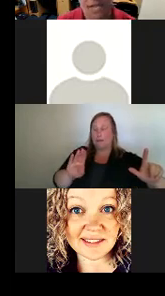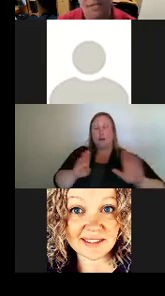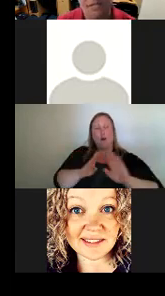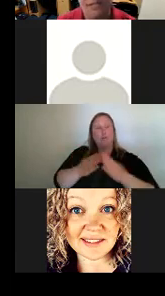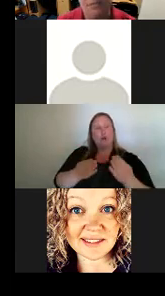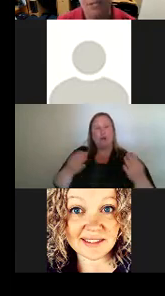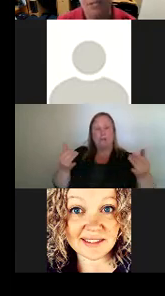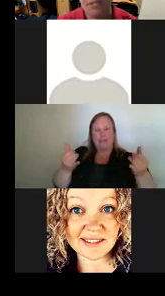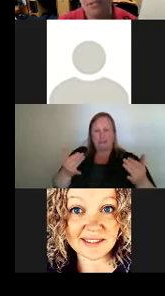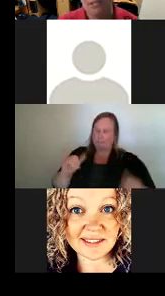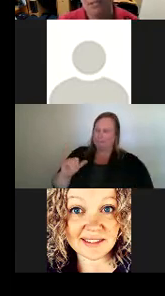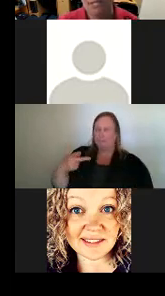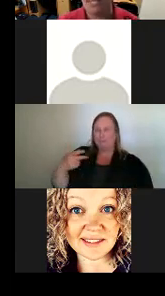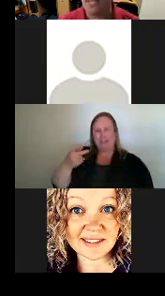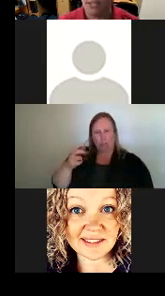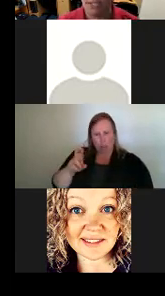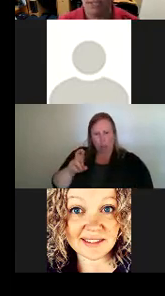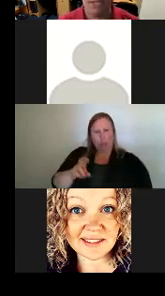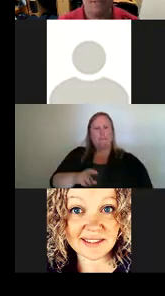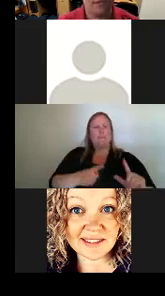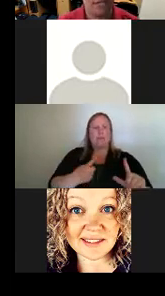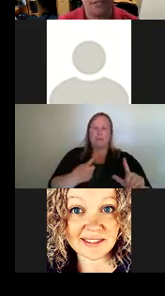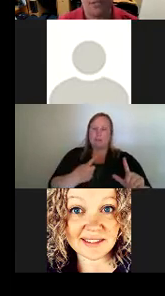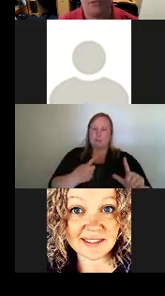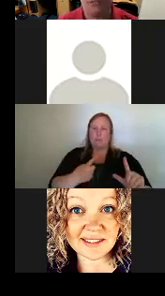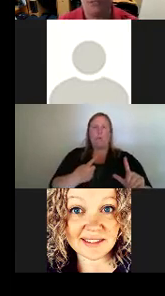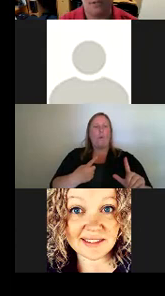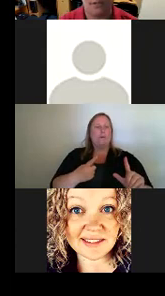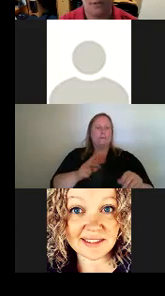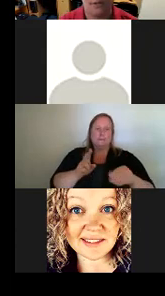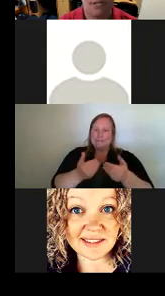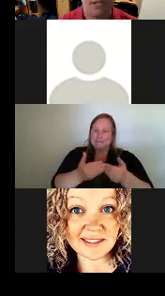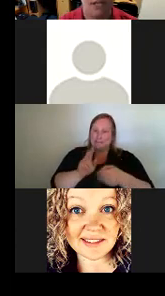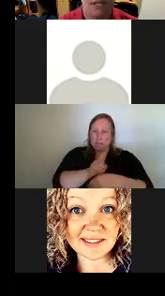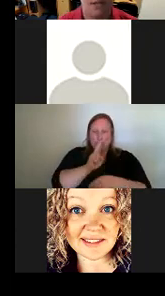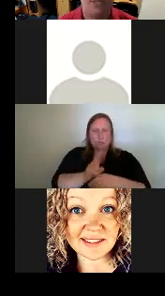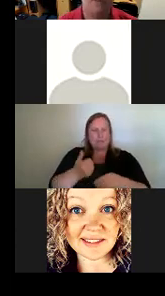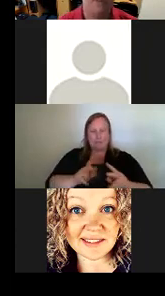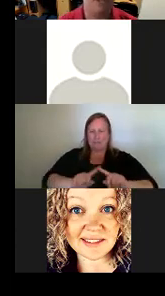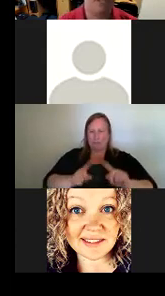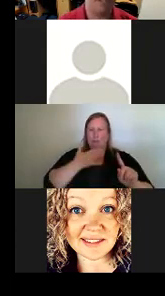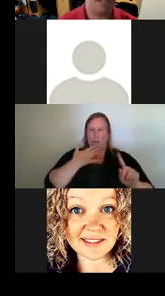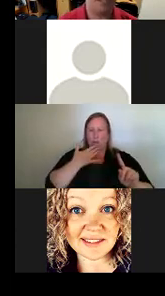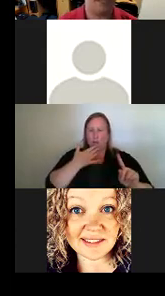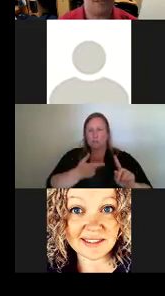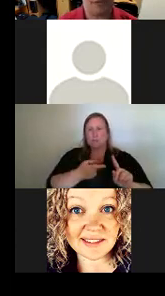THIS ONE IS DESIGNED INTENTIONALLY TO BE VERY EASY TO USE. IT'S COLOR CODED. WHEN THIS WAS ORIGINALLY DESIGNED THEY COLLABORATED